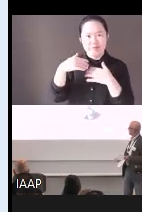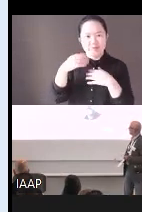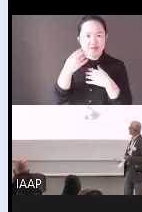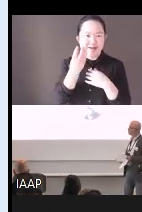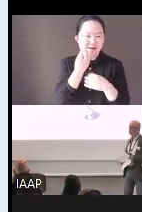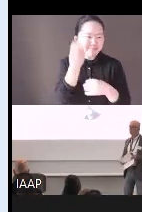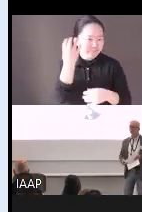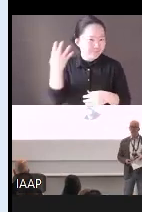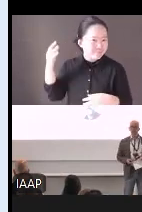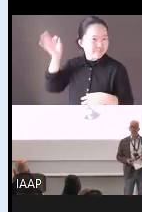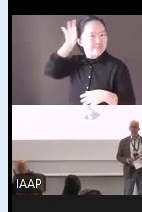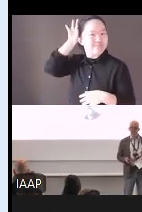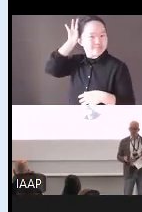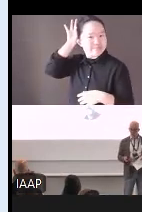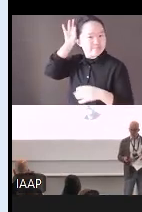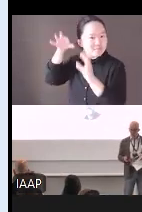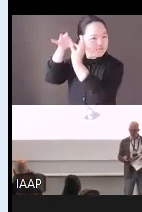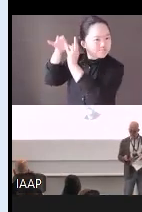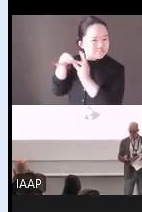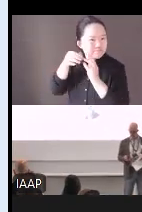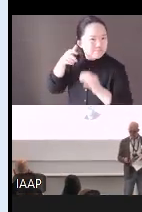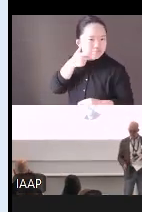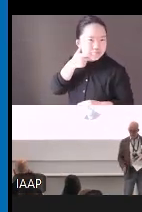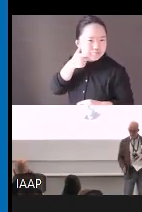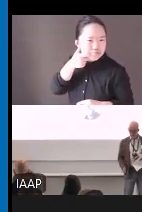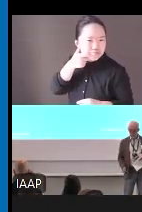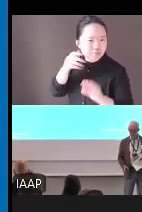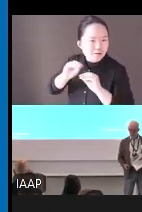Thank you. A few words,